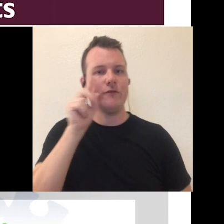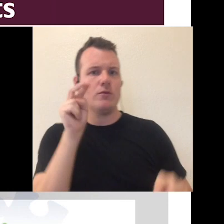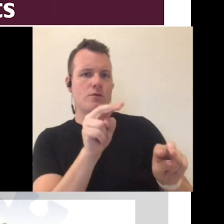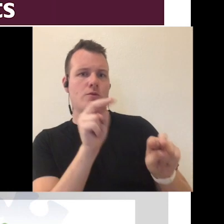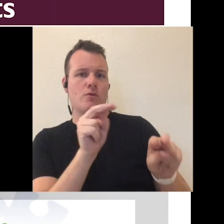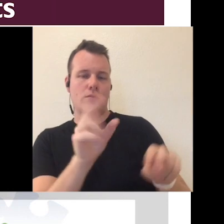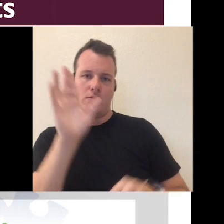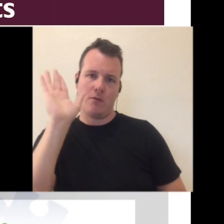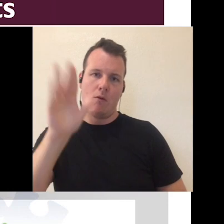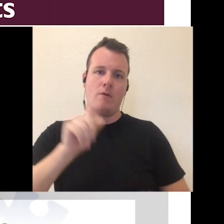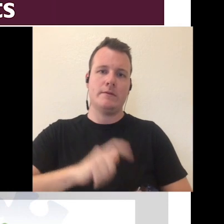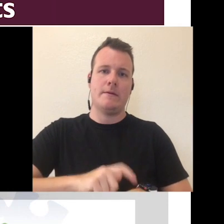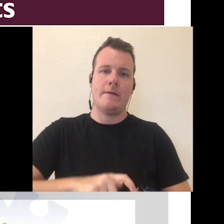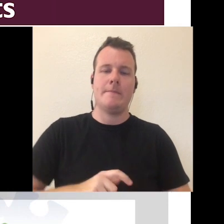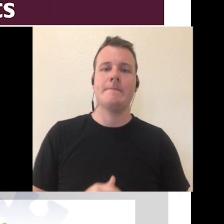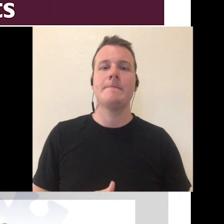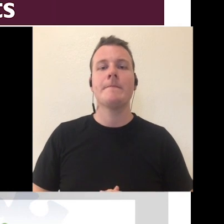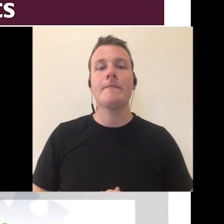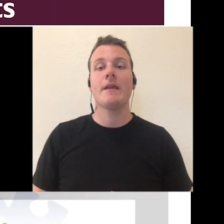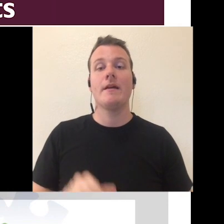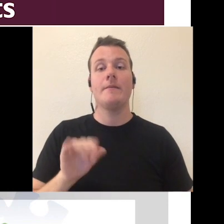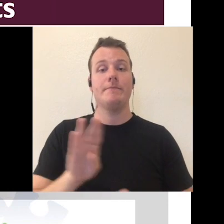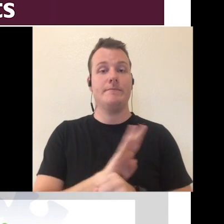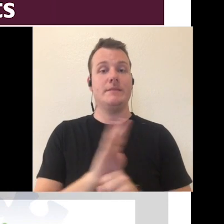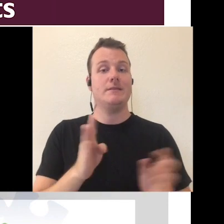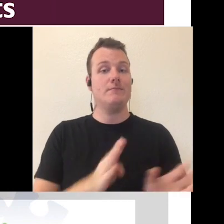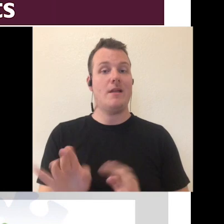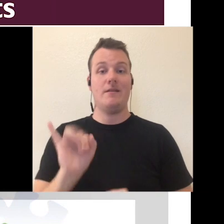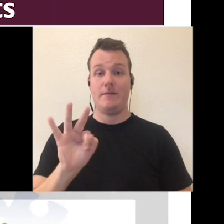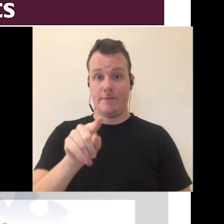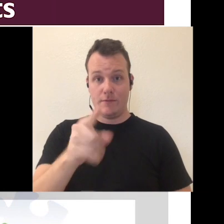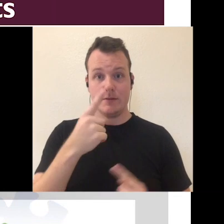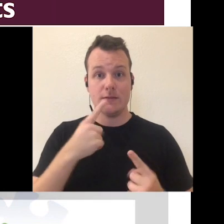monitor that all the time, but the business plan, if you're a successful